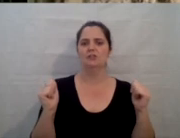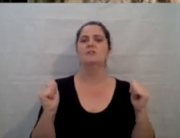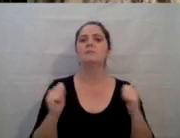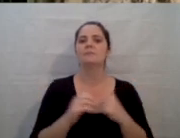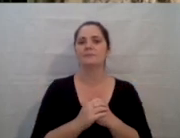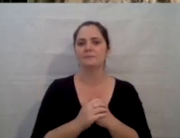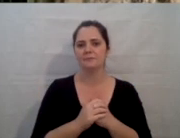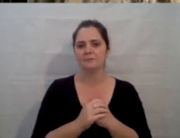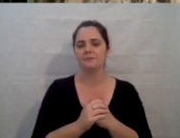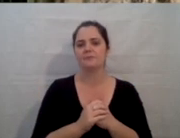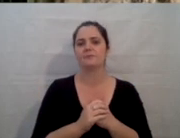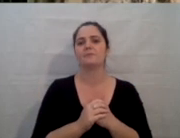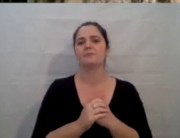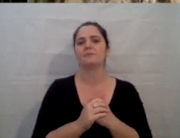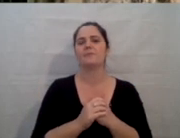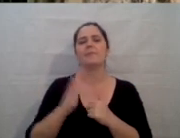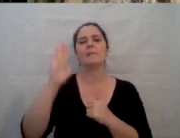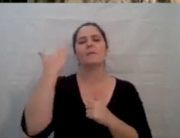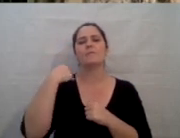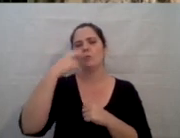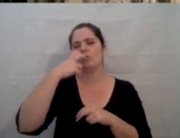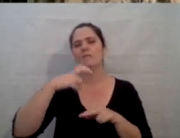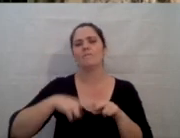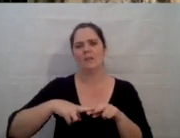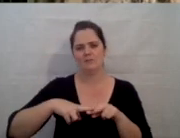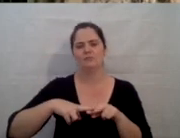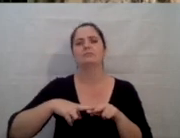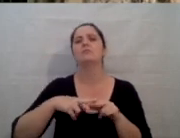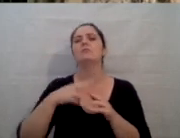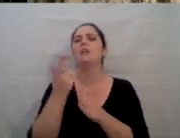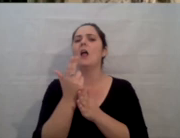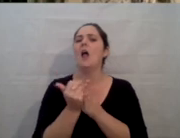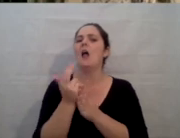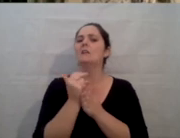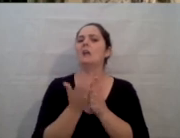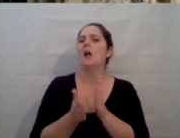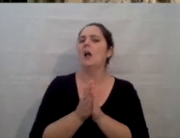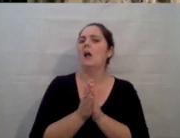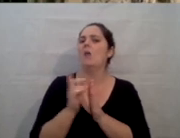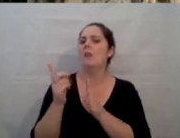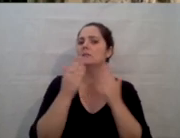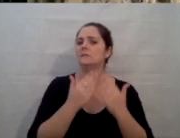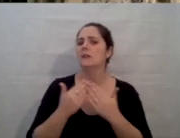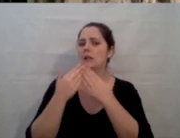The way the artist used to study life drawing going into the 19th century, it was a process of initiation.